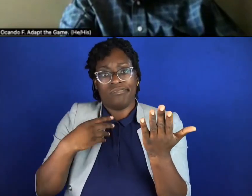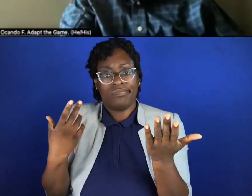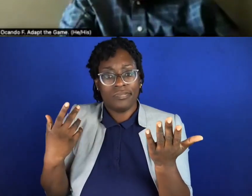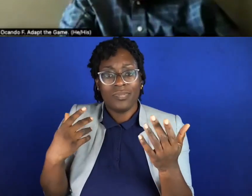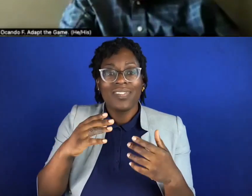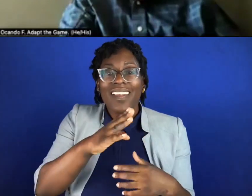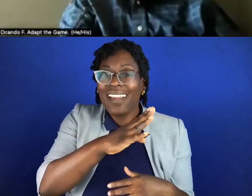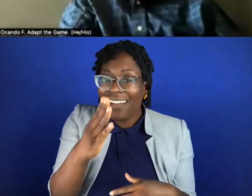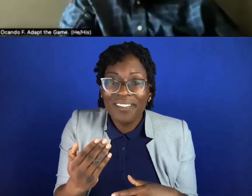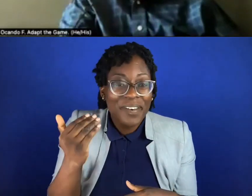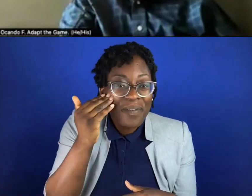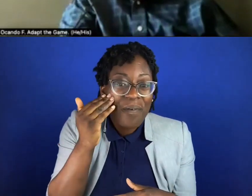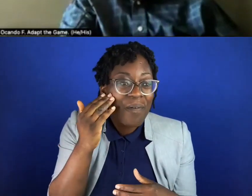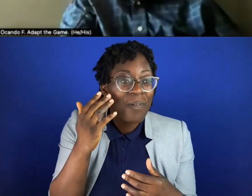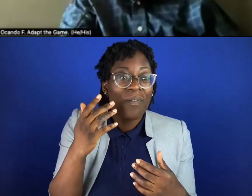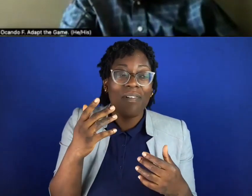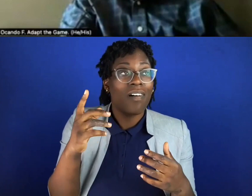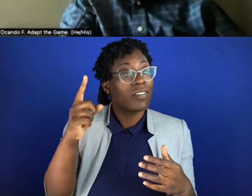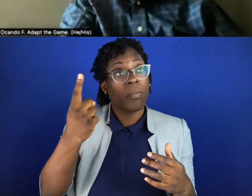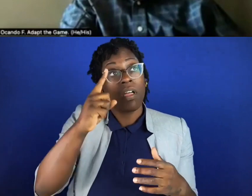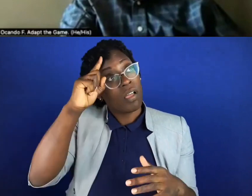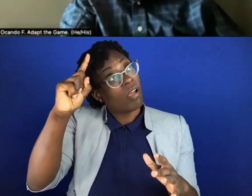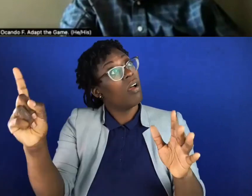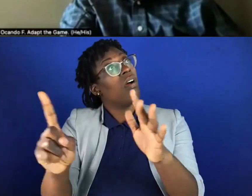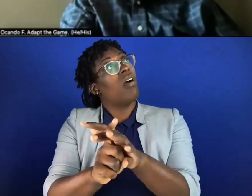will come your way.